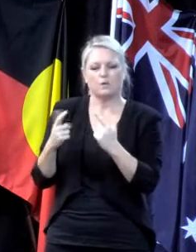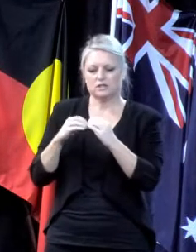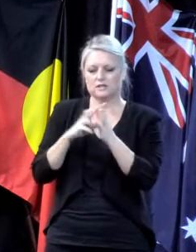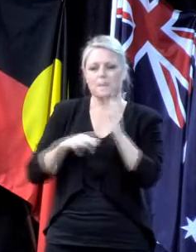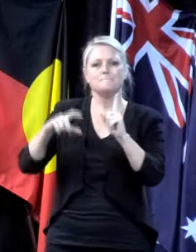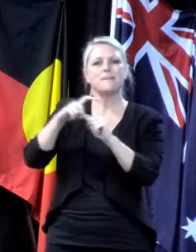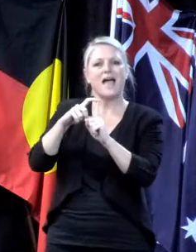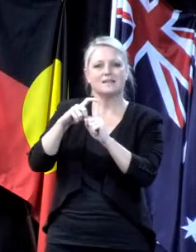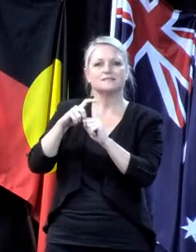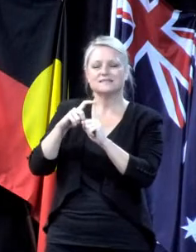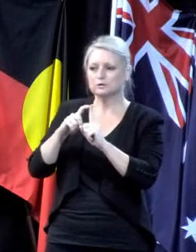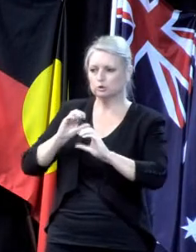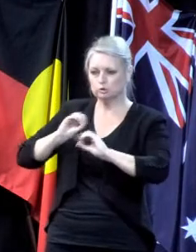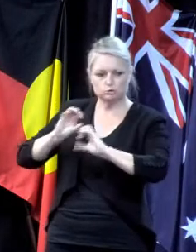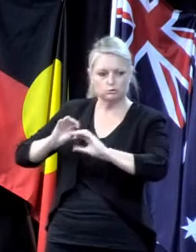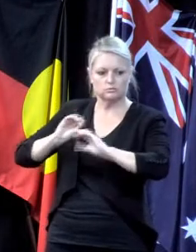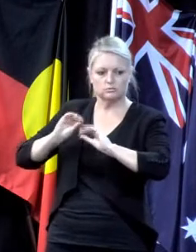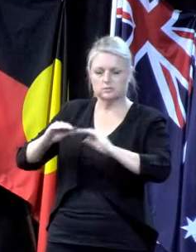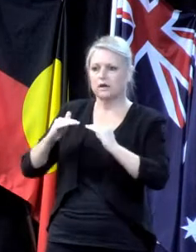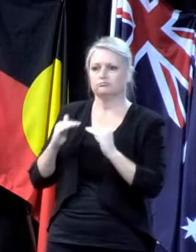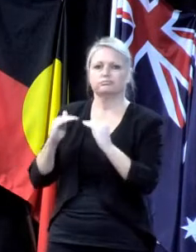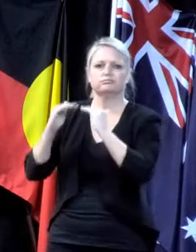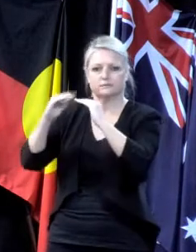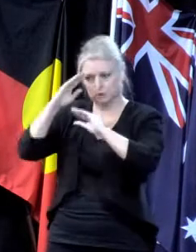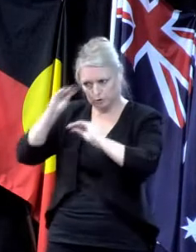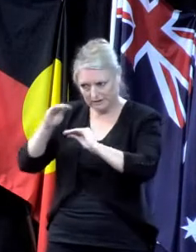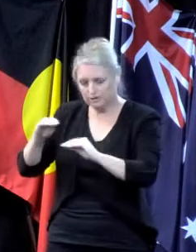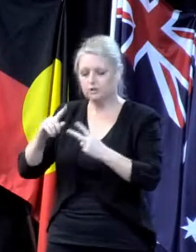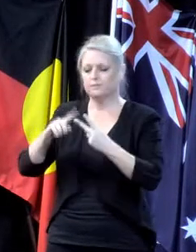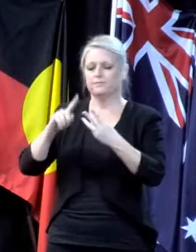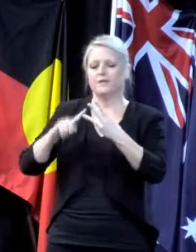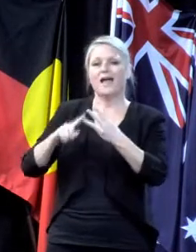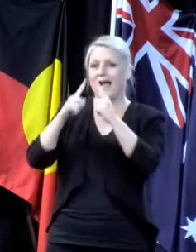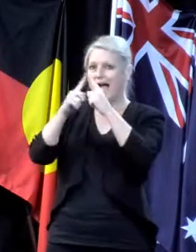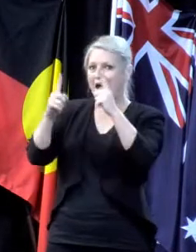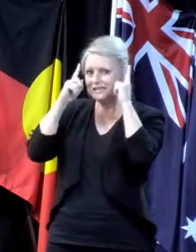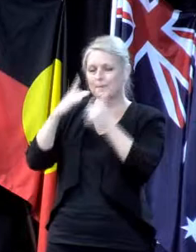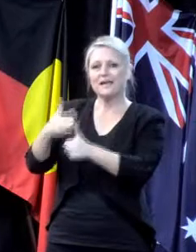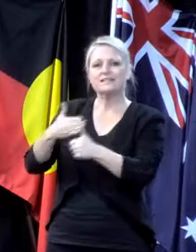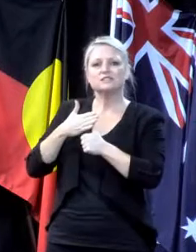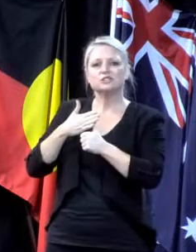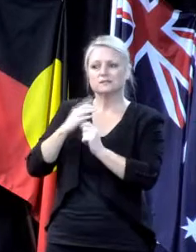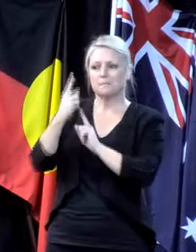for those students. We have an academic Indigenous mentor who works with our senior students